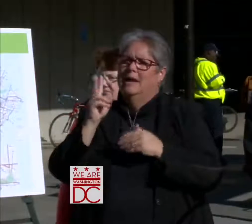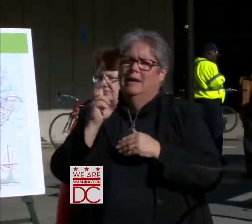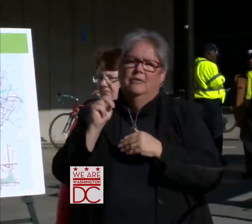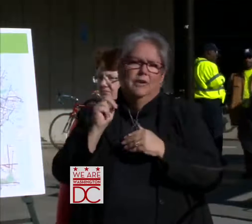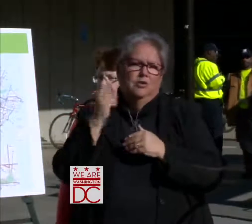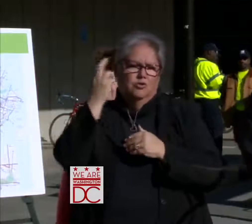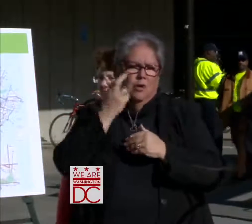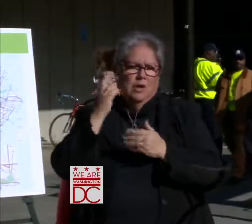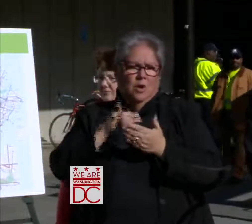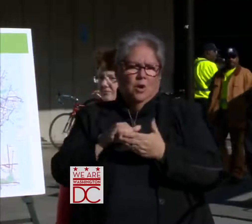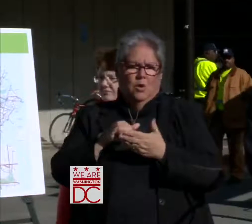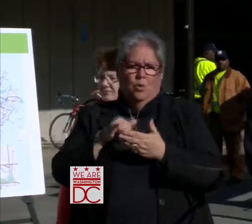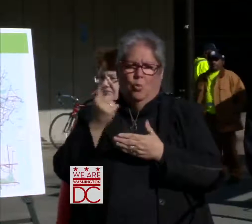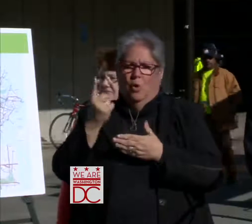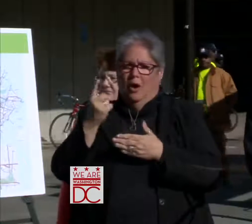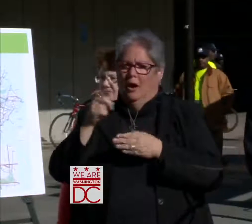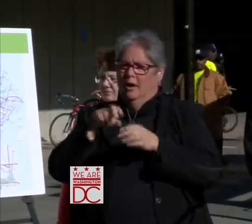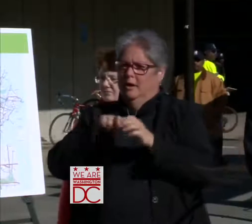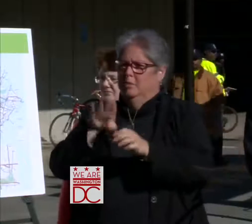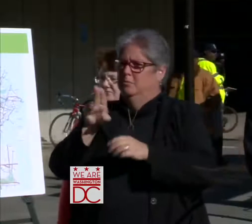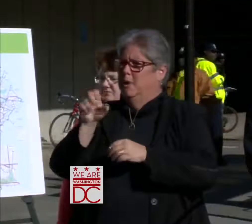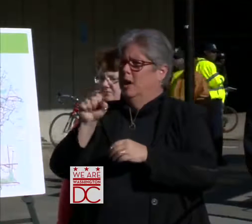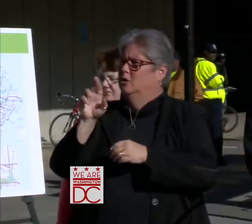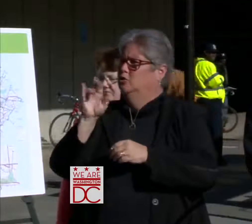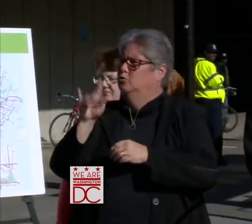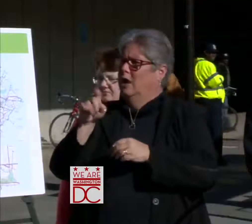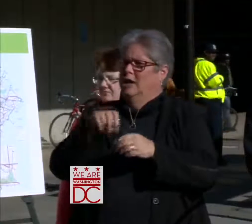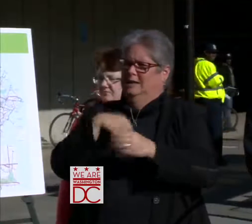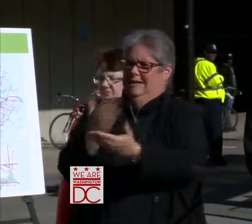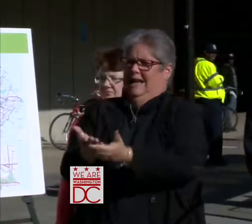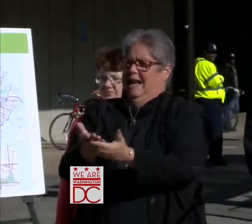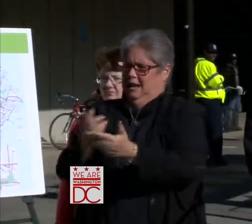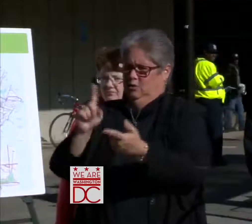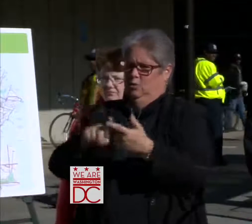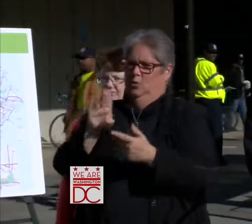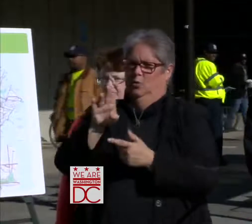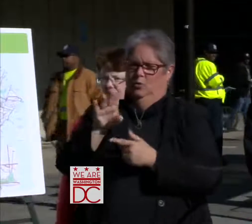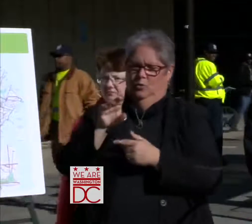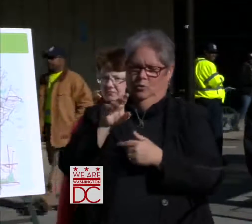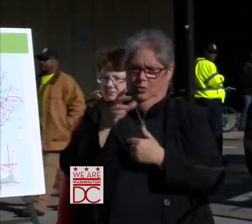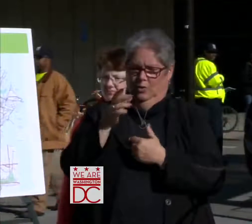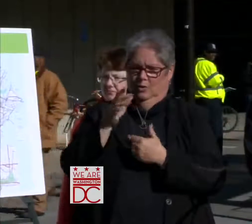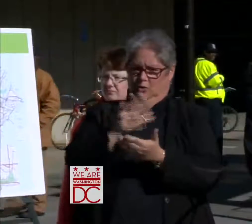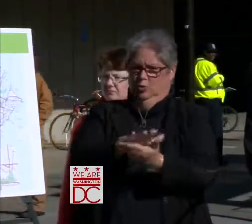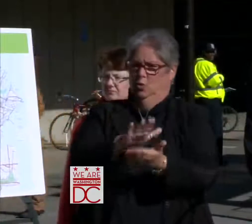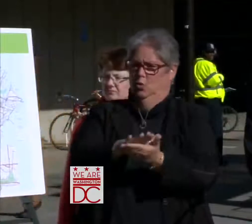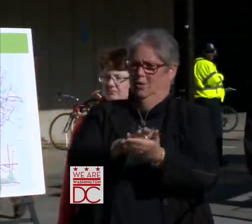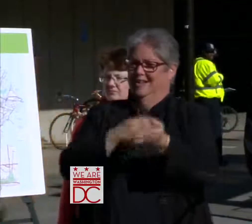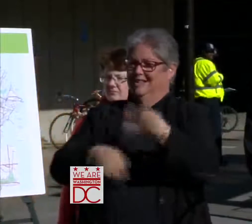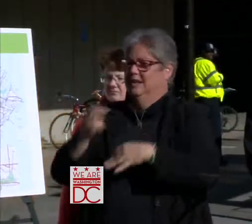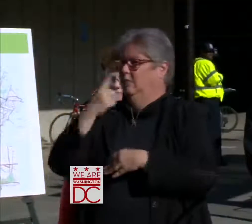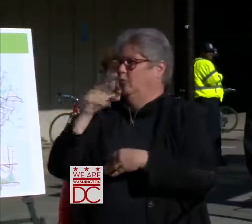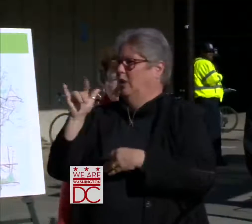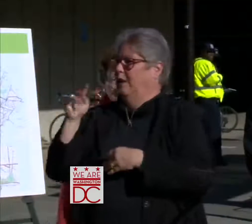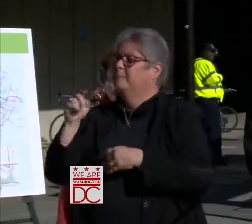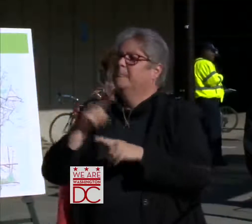A ONE-SEAT BUS RIDE TO GET YOU TO SCHOOL INSTEAD OF GETTING ON THE RED LINE BUT WE NEED PEOPLE TO START THINKING ABOUT THAT